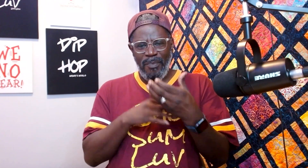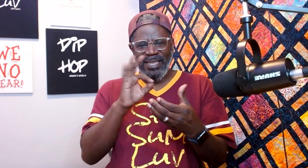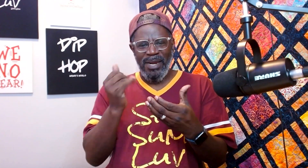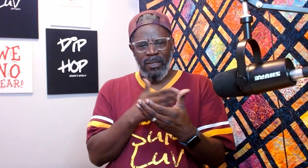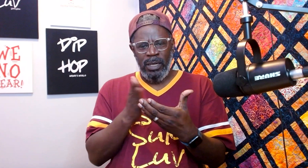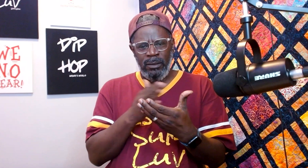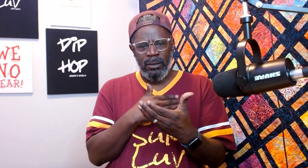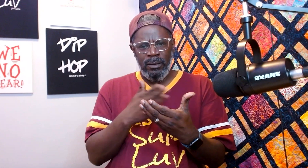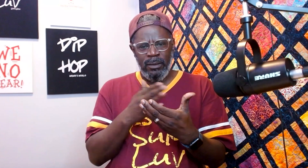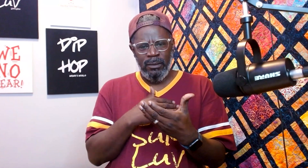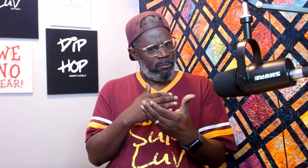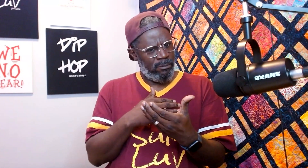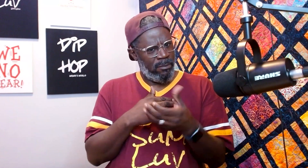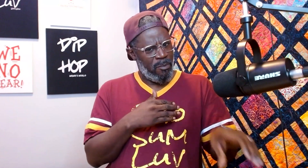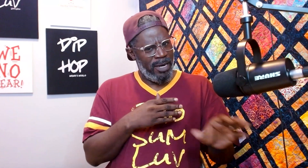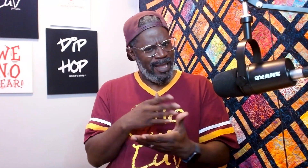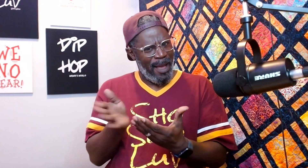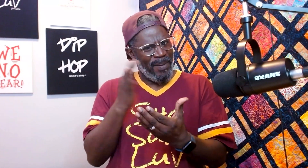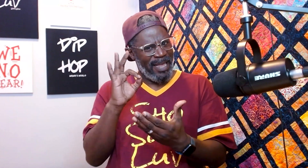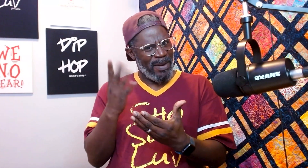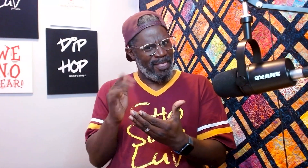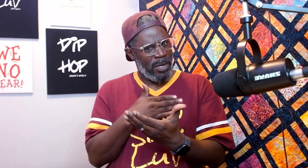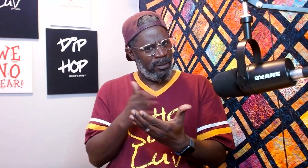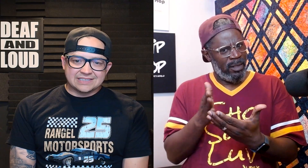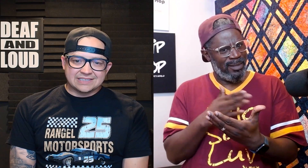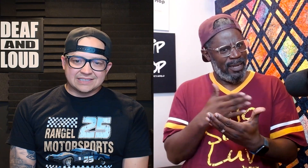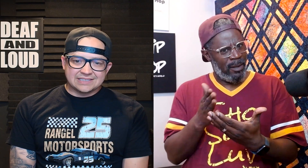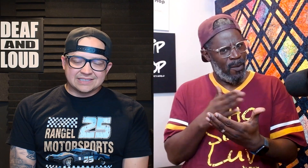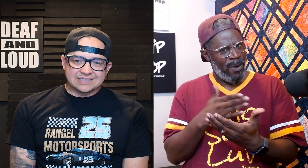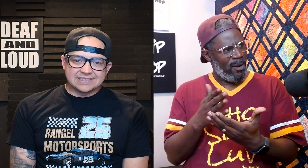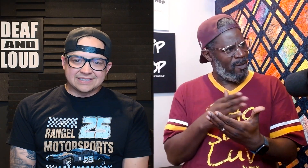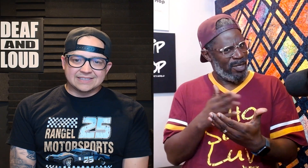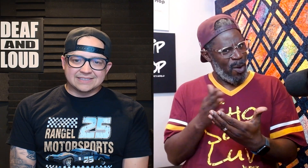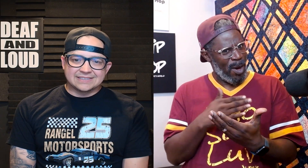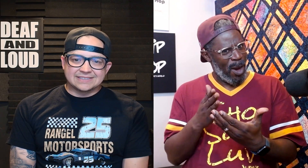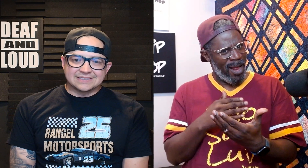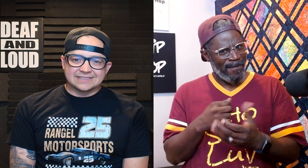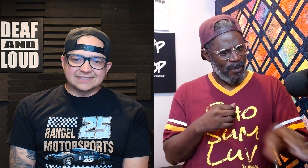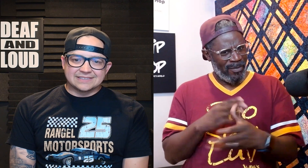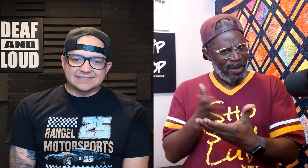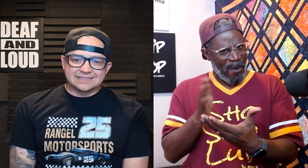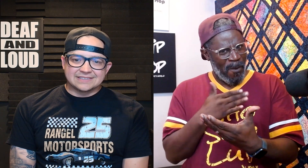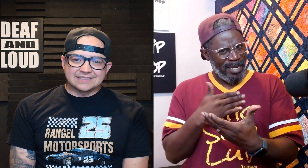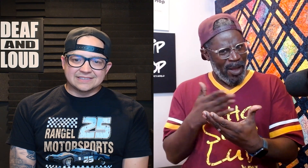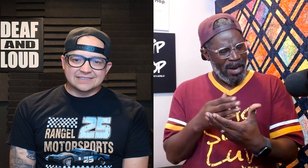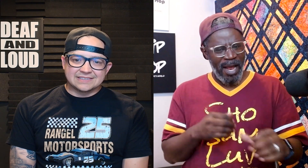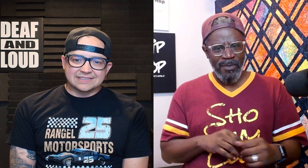picked up another one and flipped through, put it down, and picked up another one. What's going on?